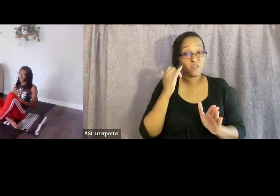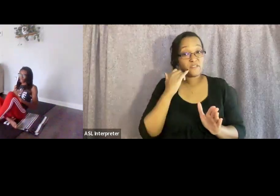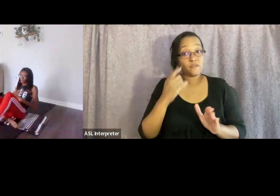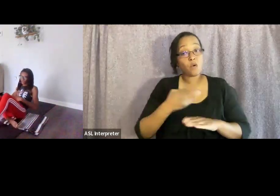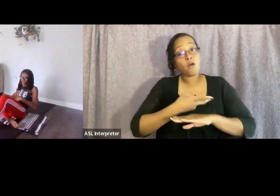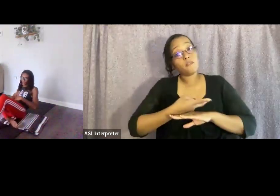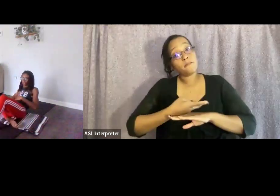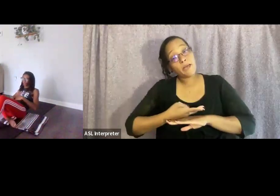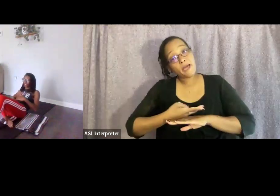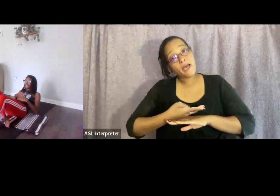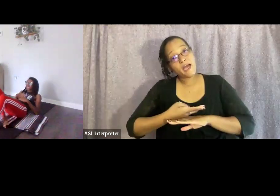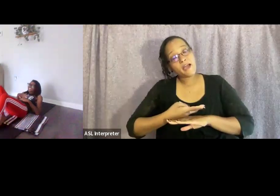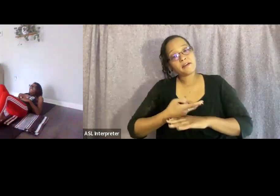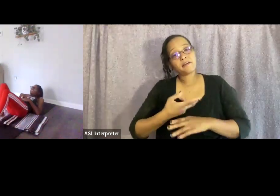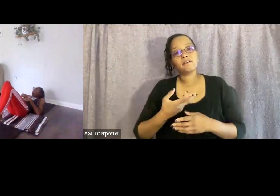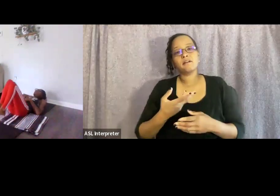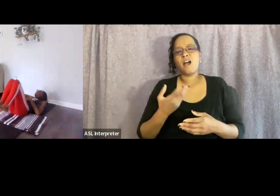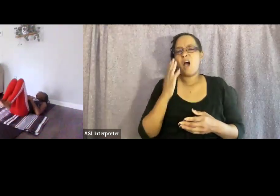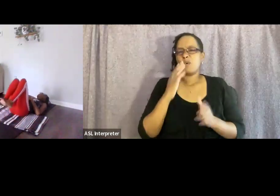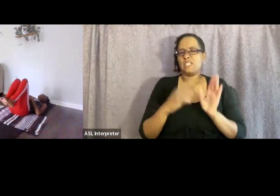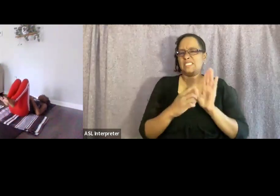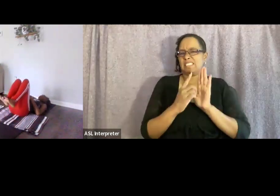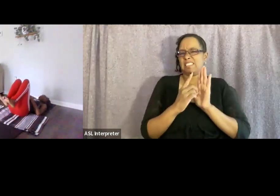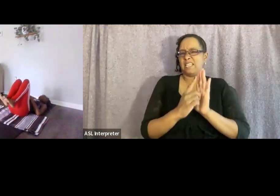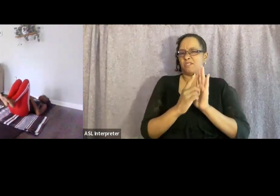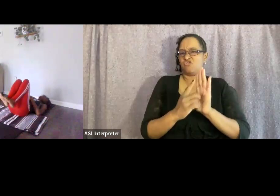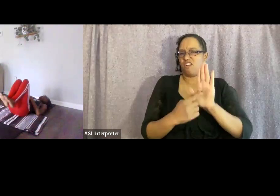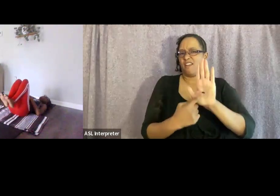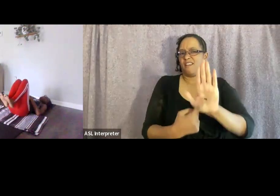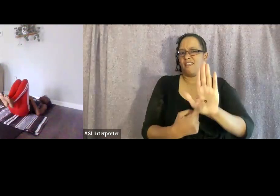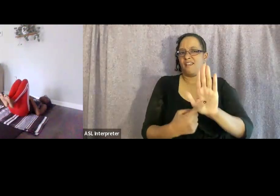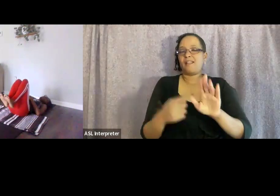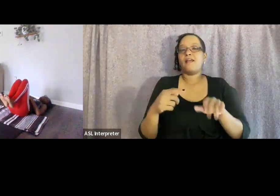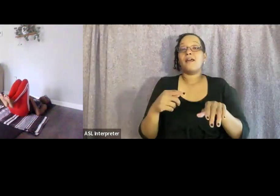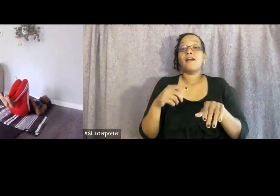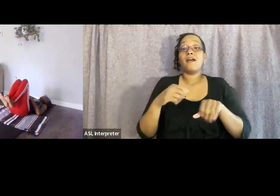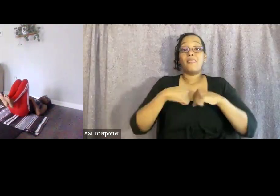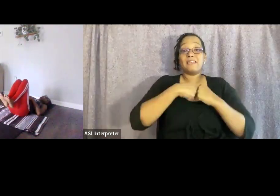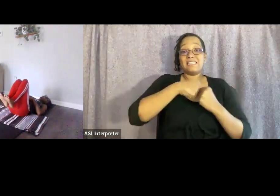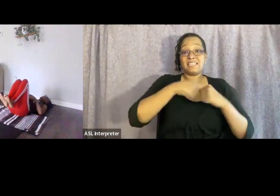and I'll demo this for a moment, to pull the knees in towards the chest. And you're on your back.